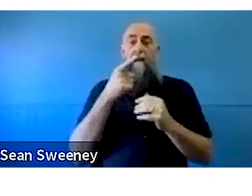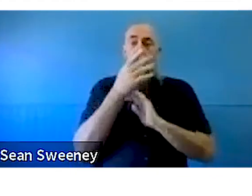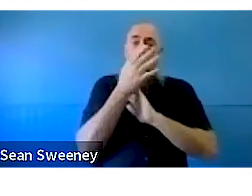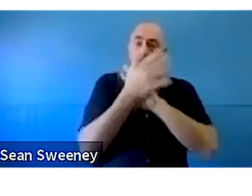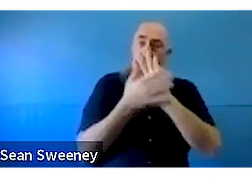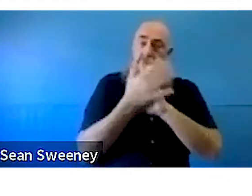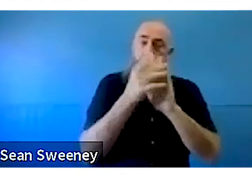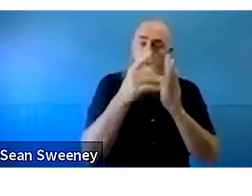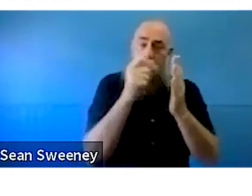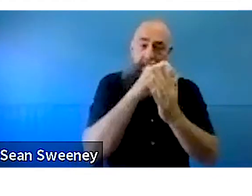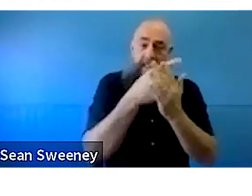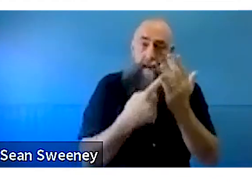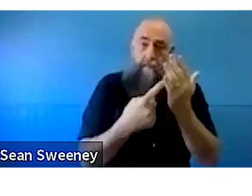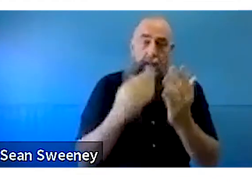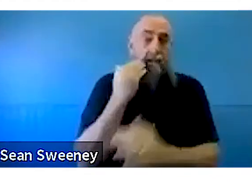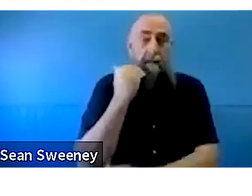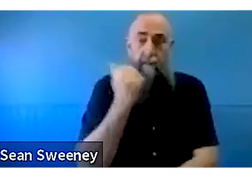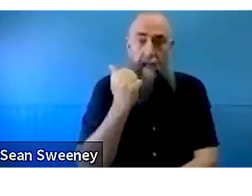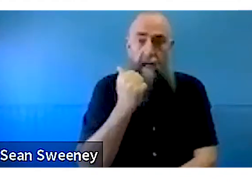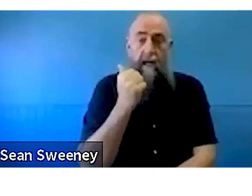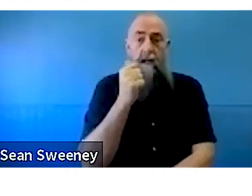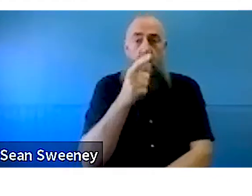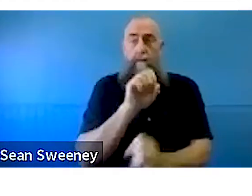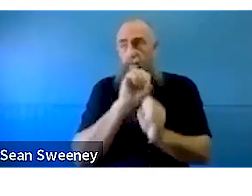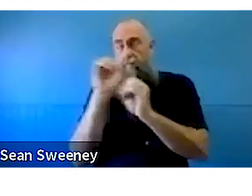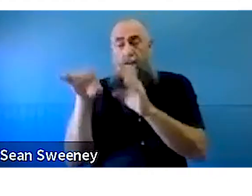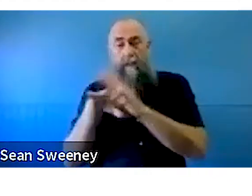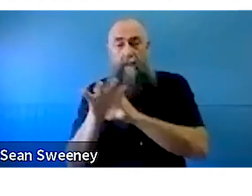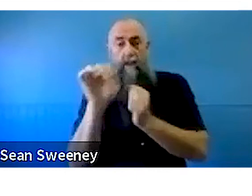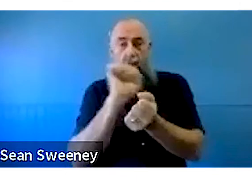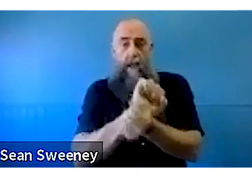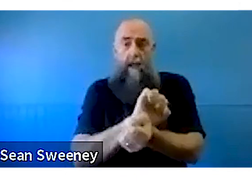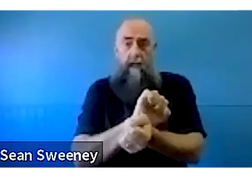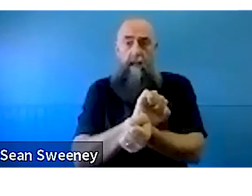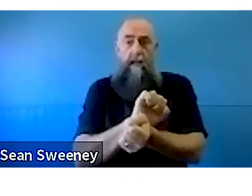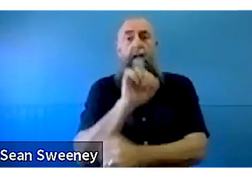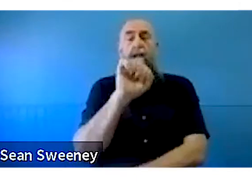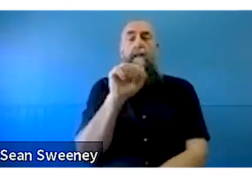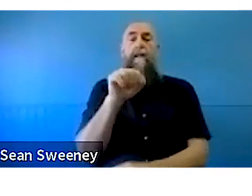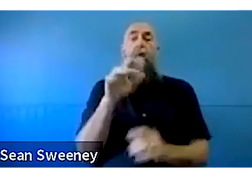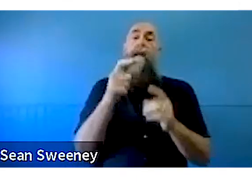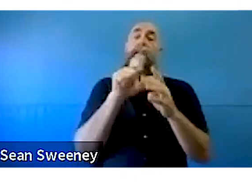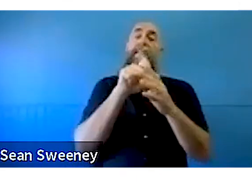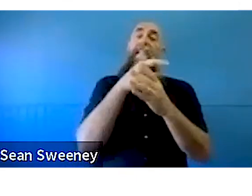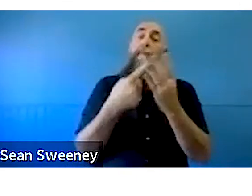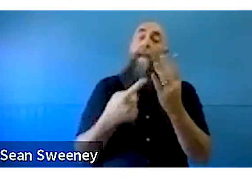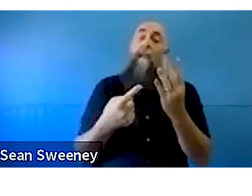Disability, there is a greater health burden for Aboriginal